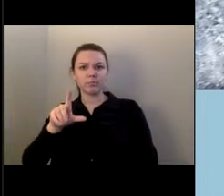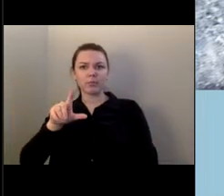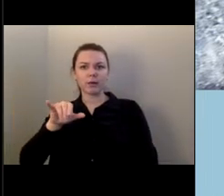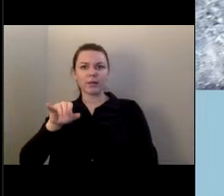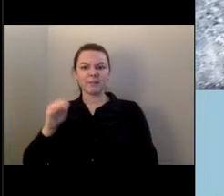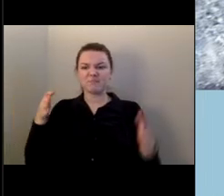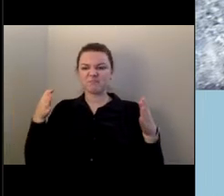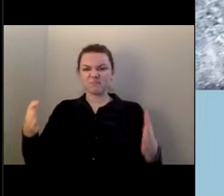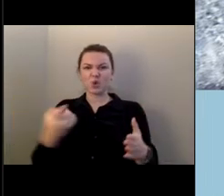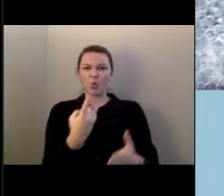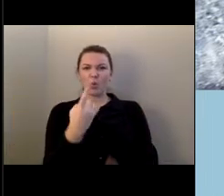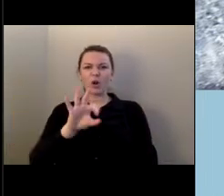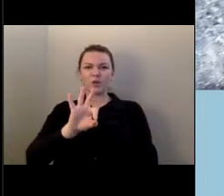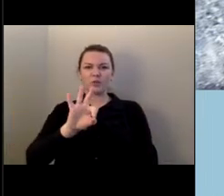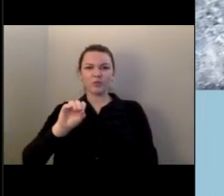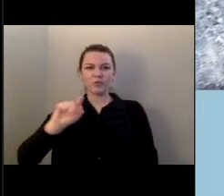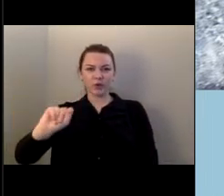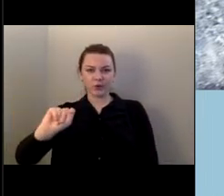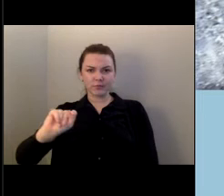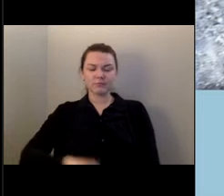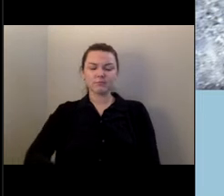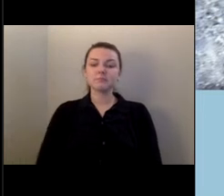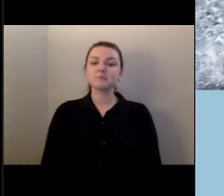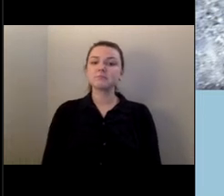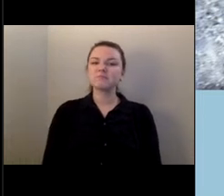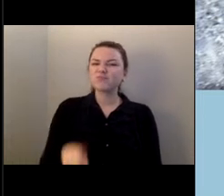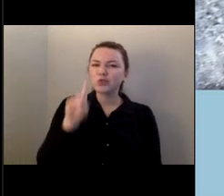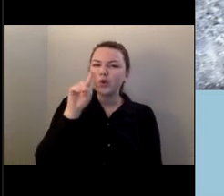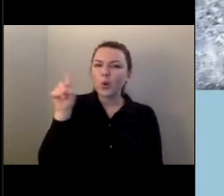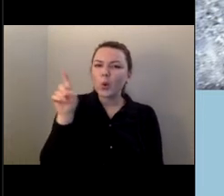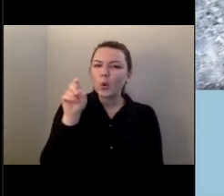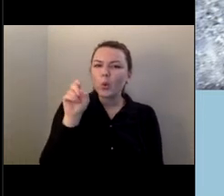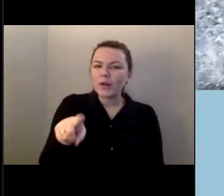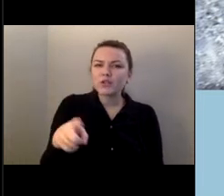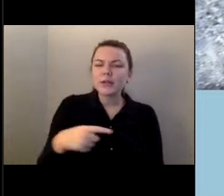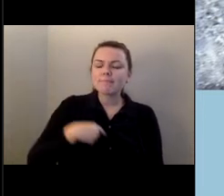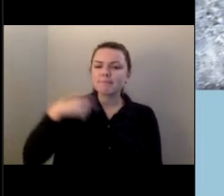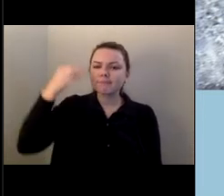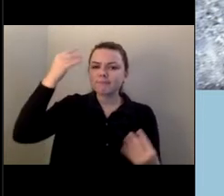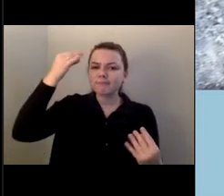So I have a question that I always think about. How did my ancestors